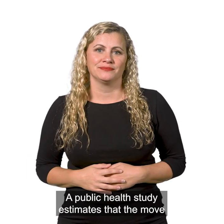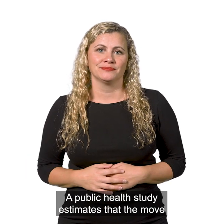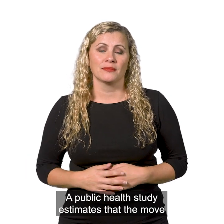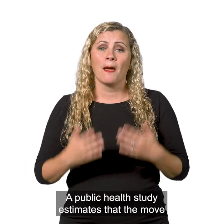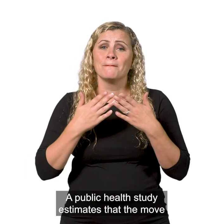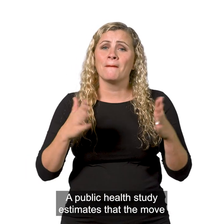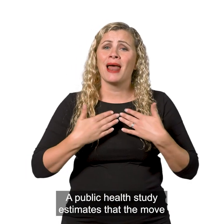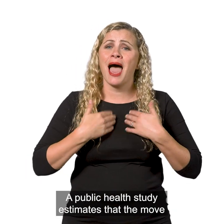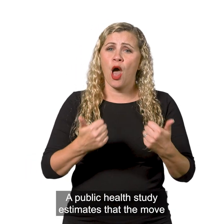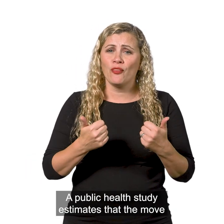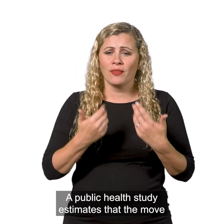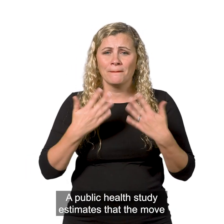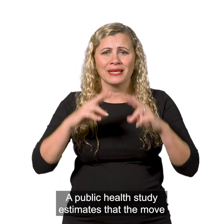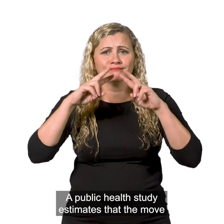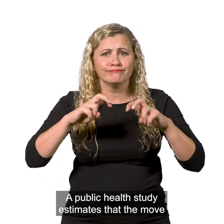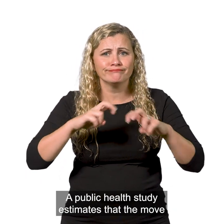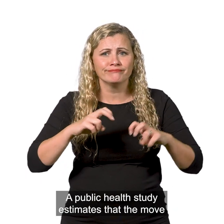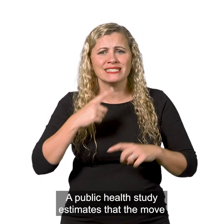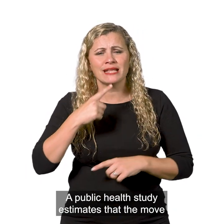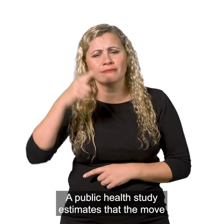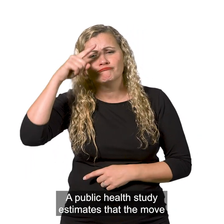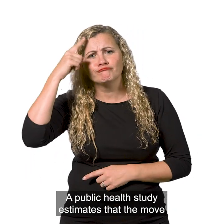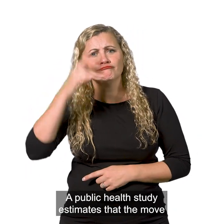A public health study estimates that the move